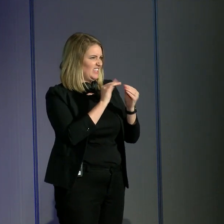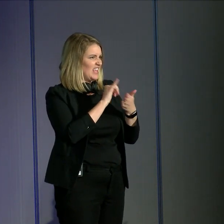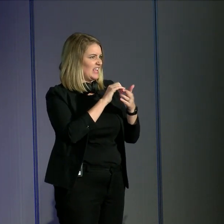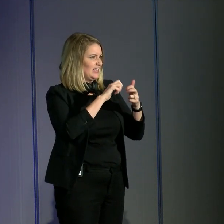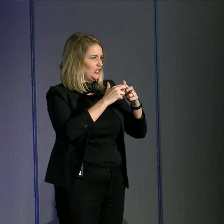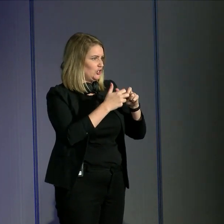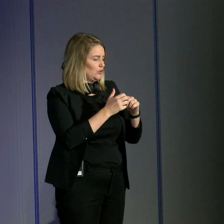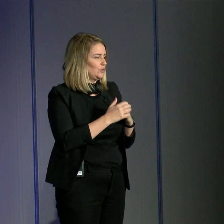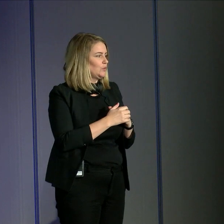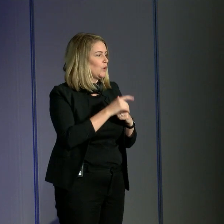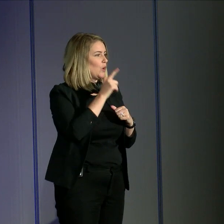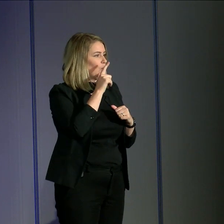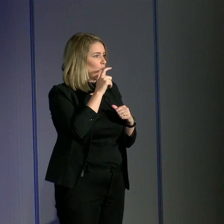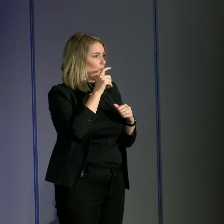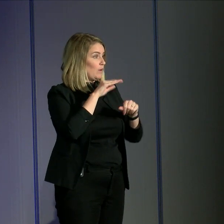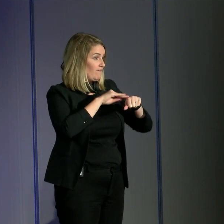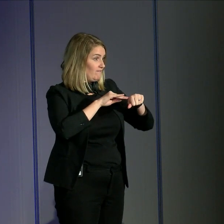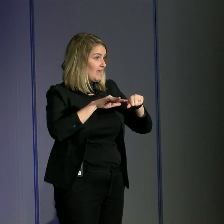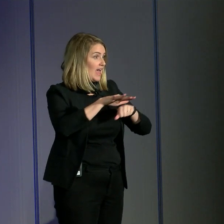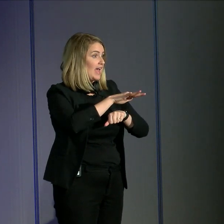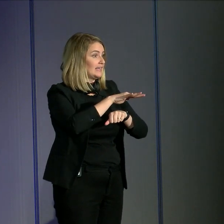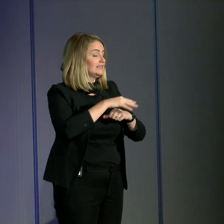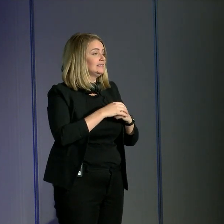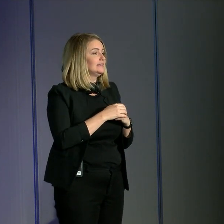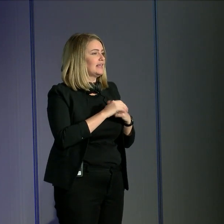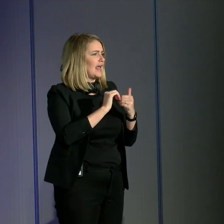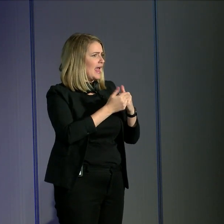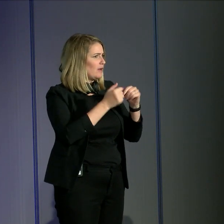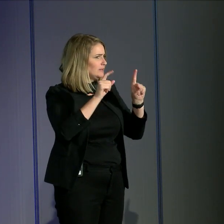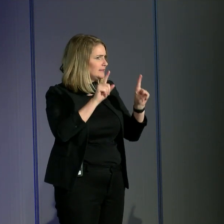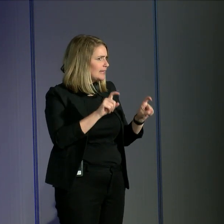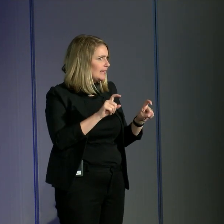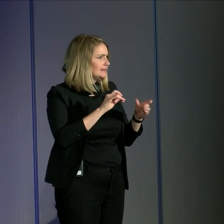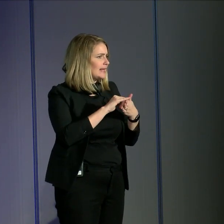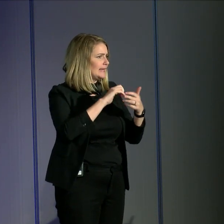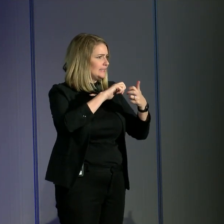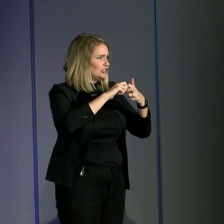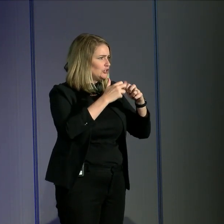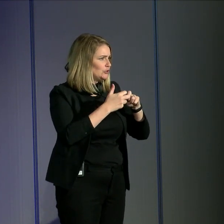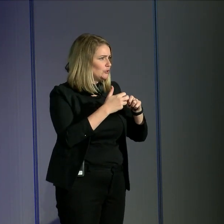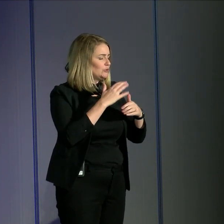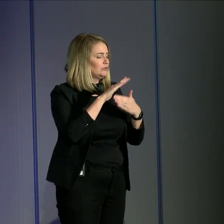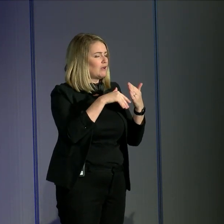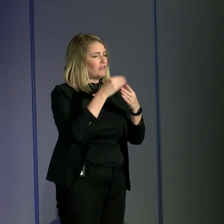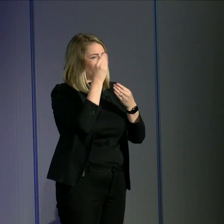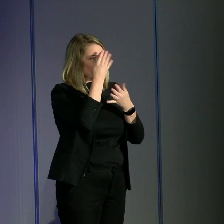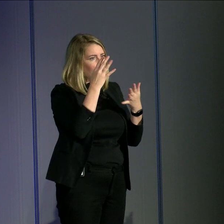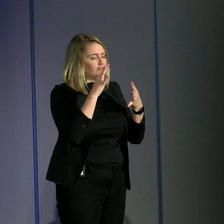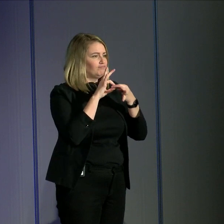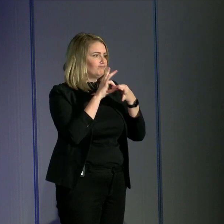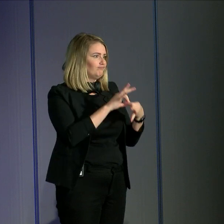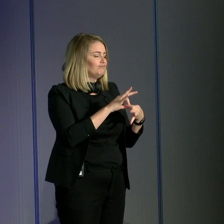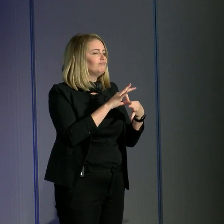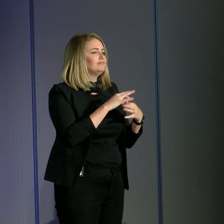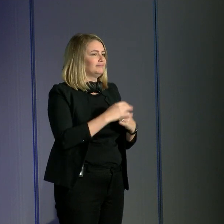Who it affects, how to test that issue. All the information about the issue is there.